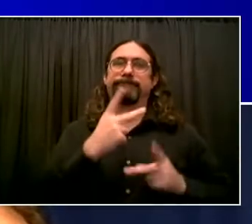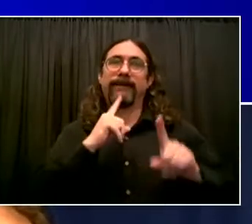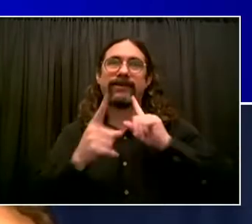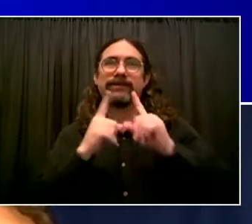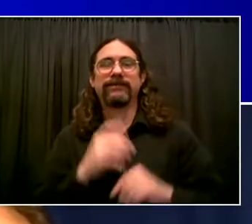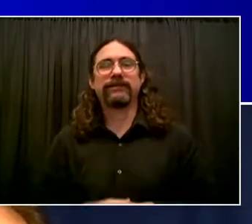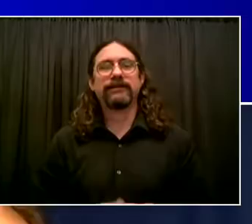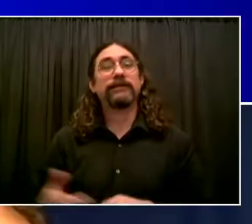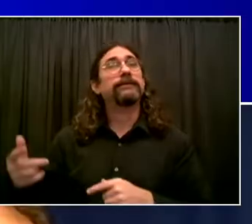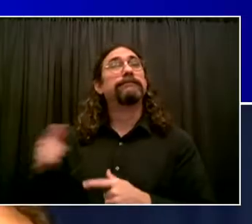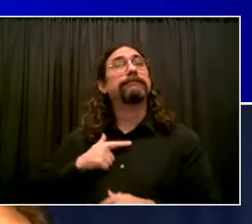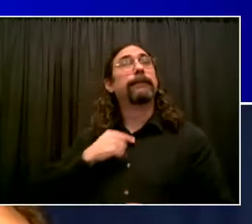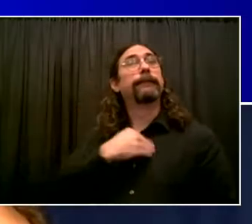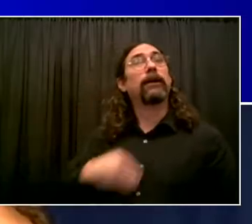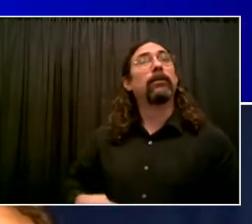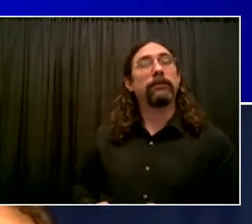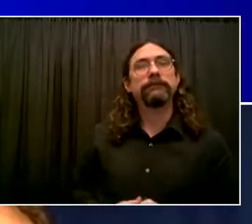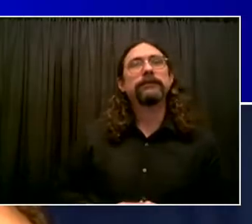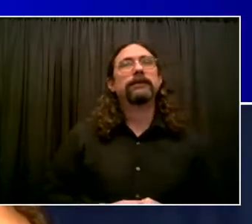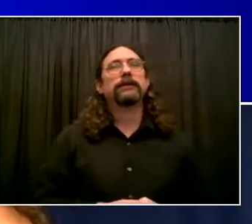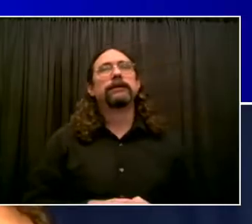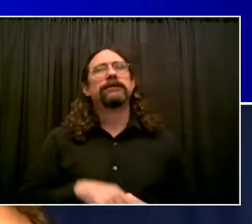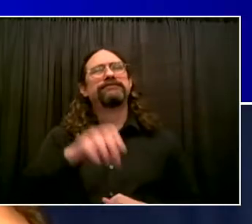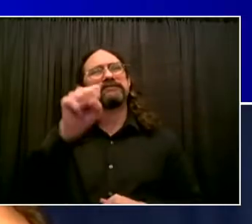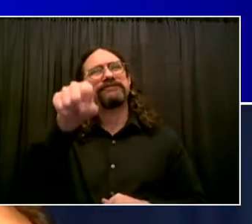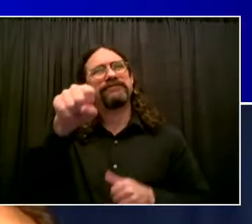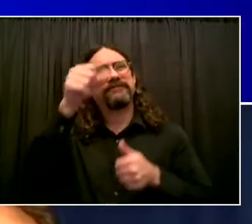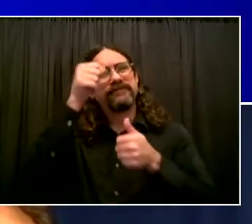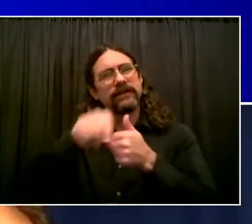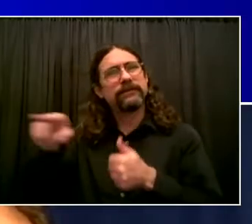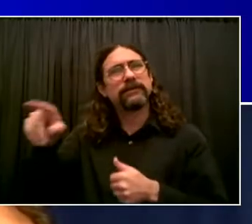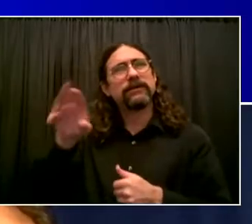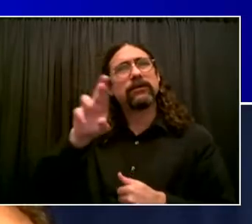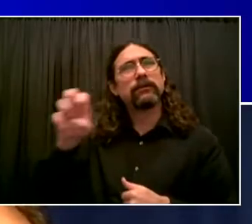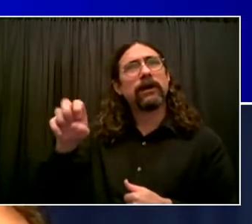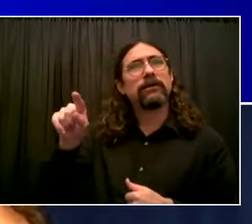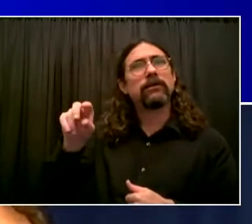THE ORGIINAL REZONING ALONG